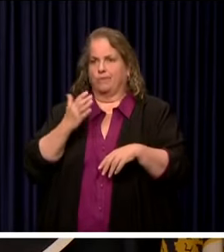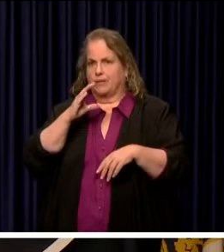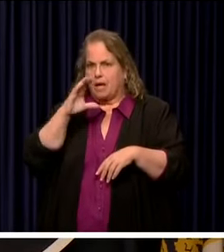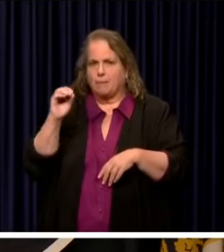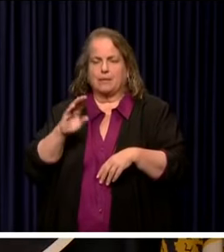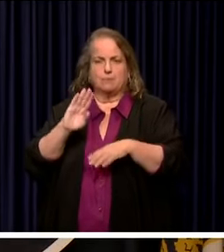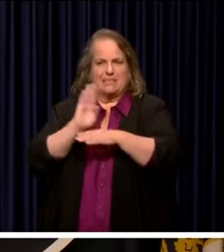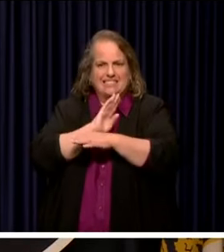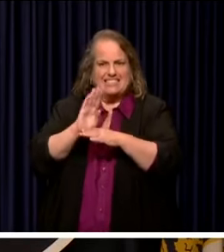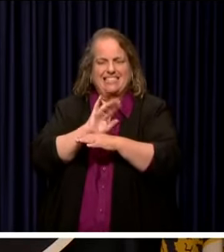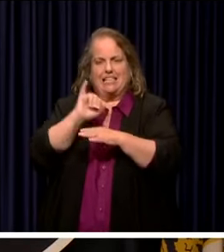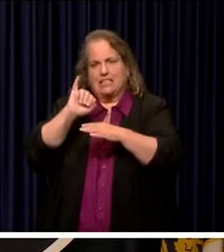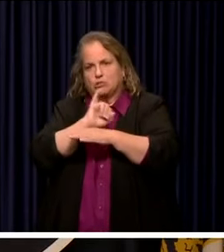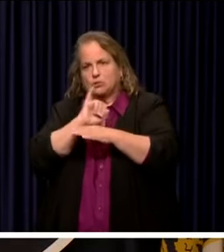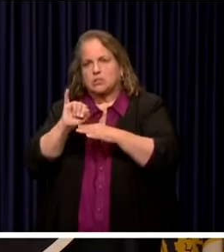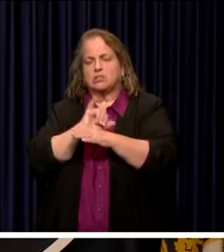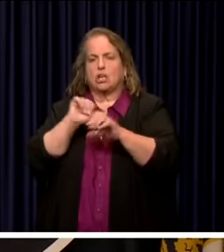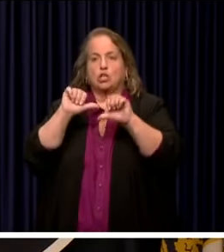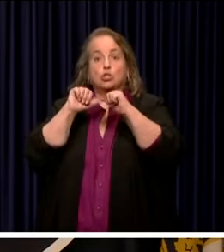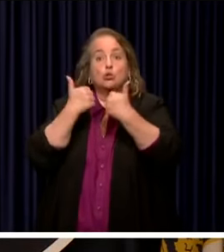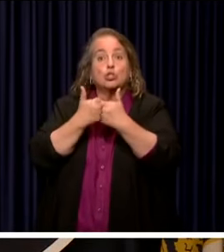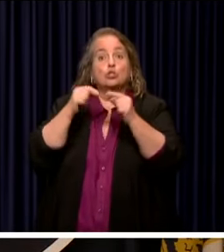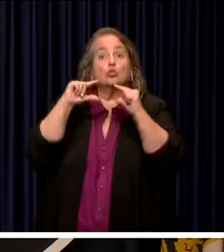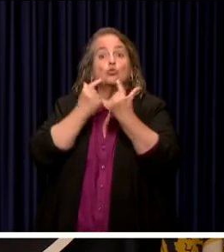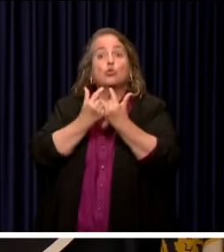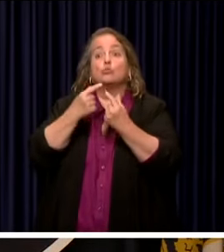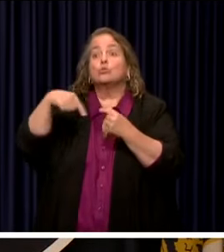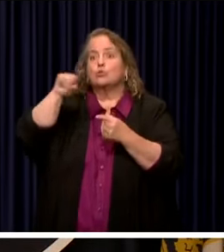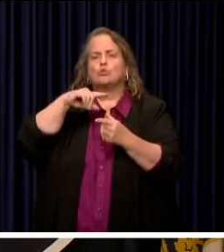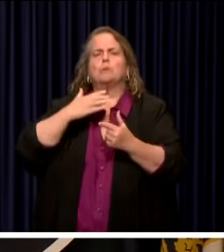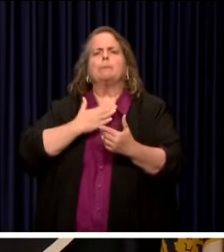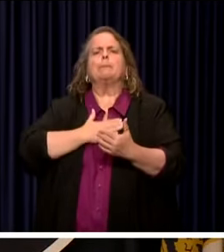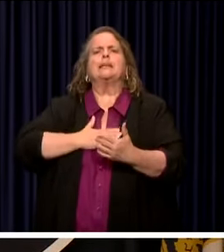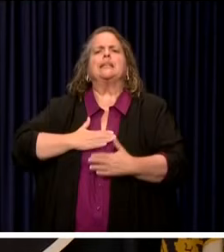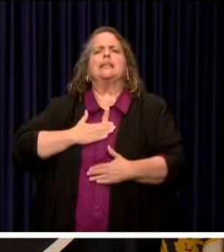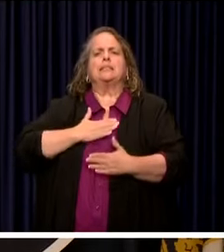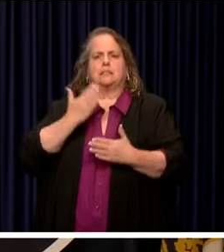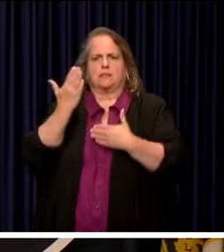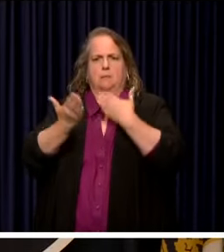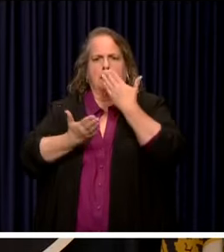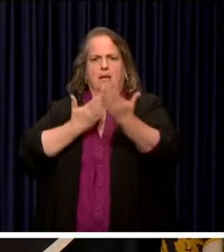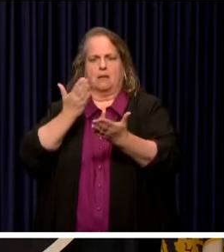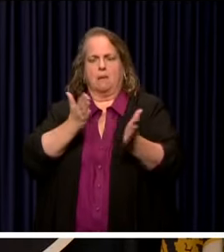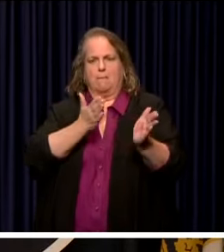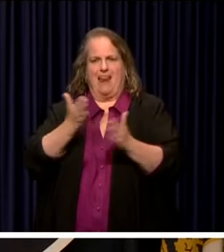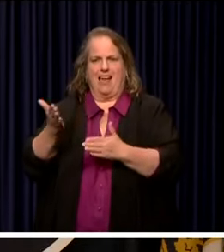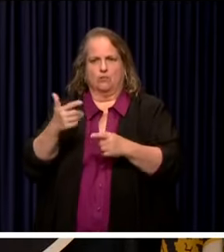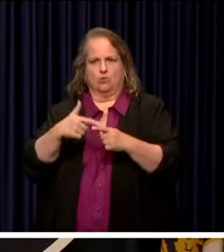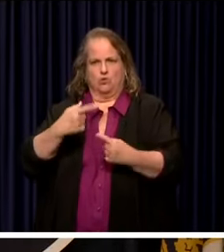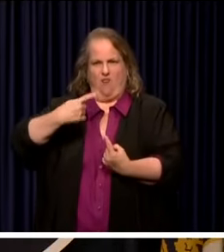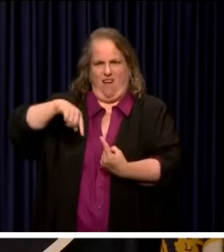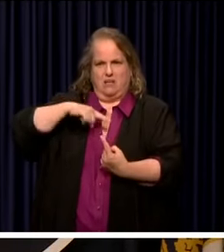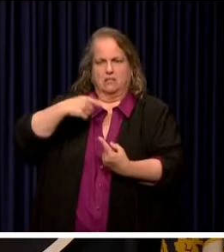AND TO AN eMAIL THAT WE HAVE CREATED, WHICH IS HEALTHY@WORK. LIKE WE HAVE TO BE HEALTHY AT